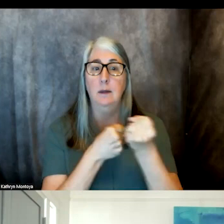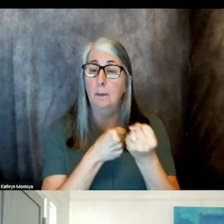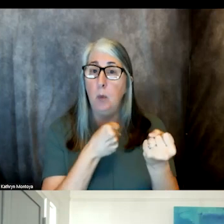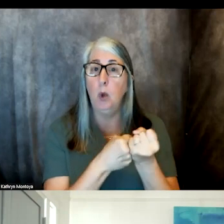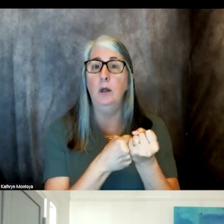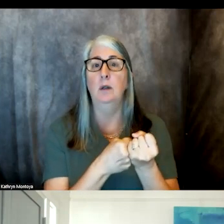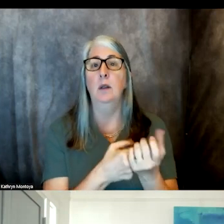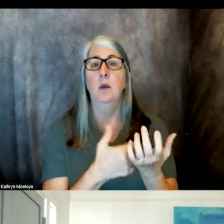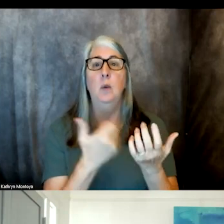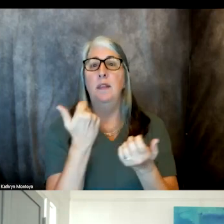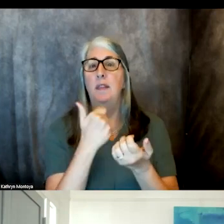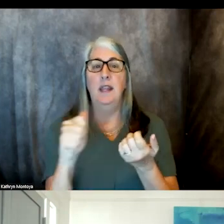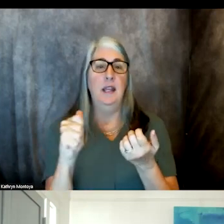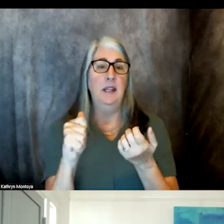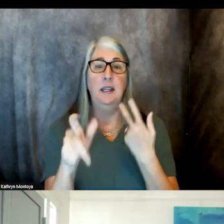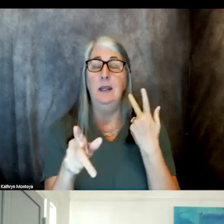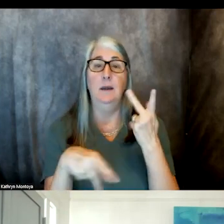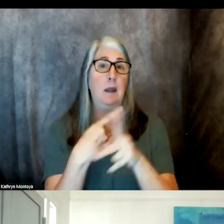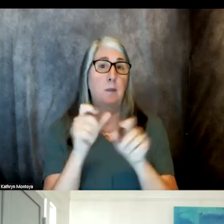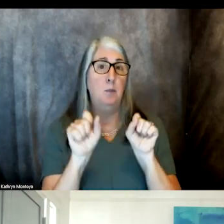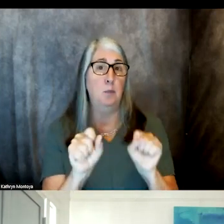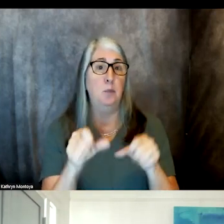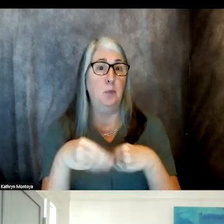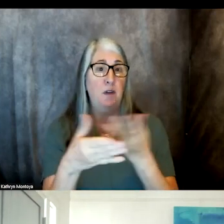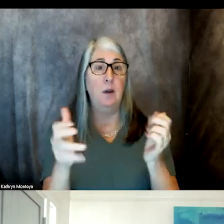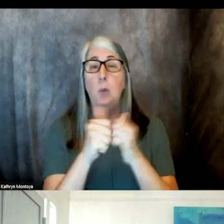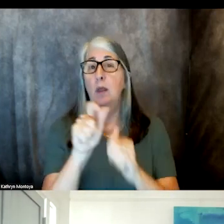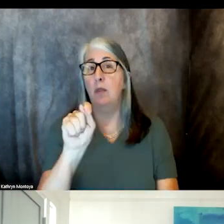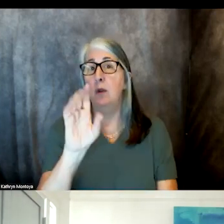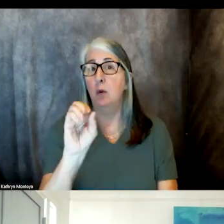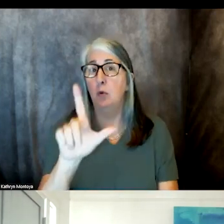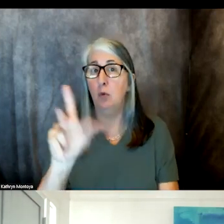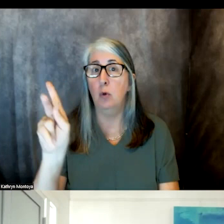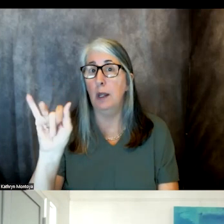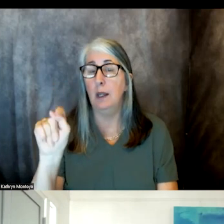PROVIDED WITH THE TOOLKIT. ALSO, WE HAVE A NATIONAL